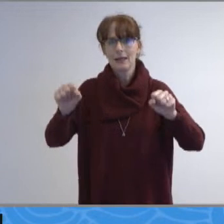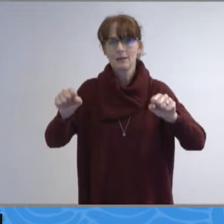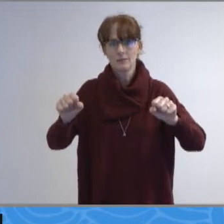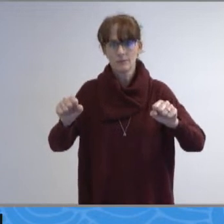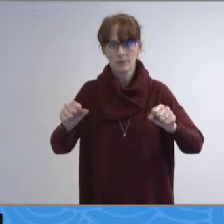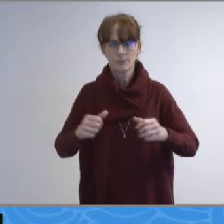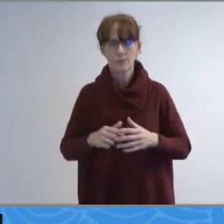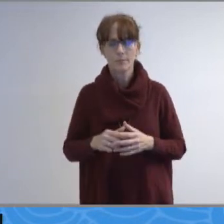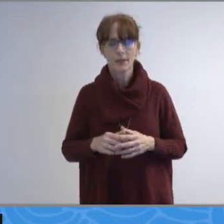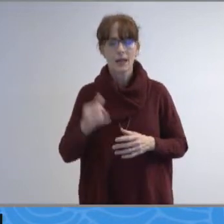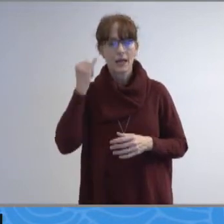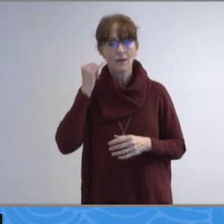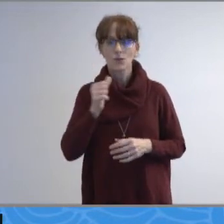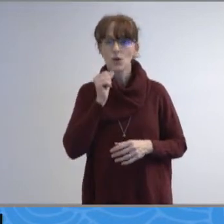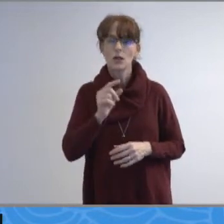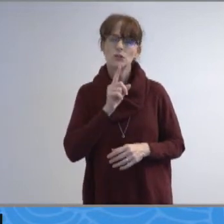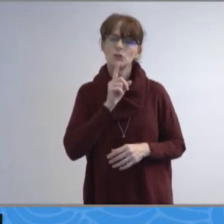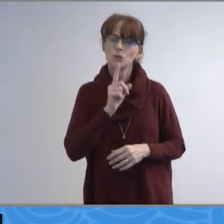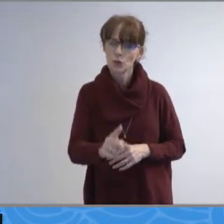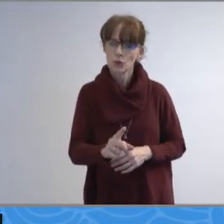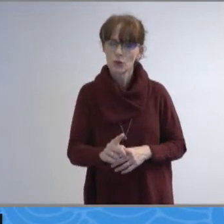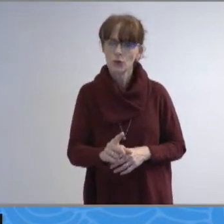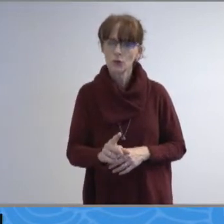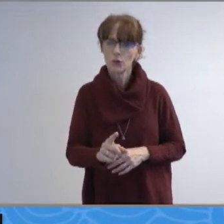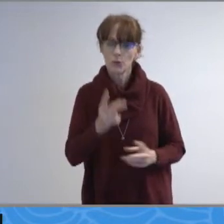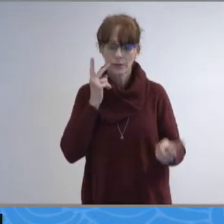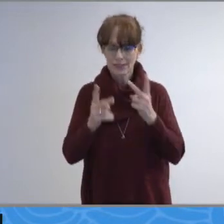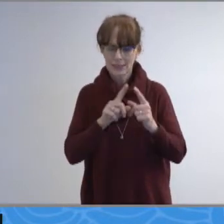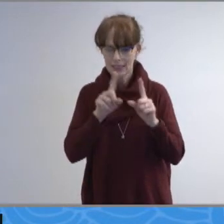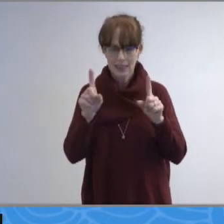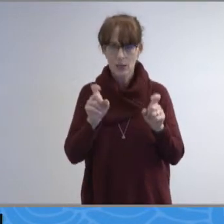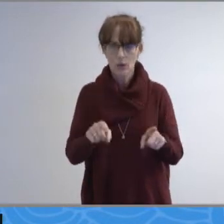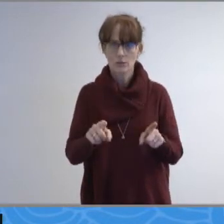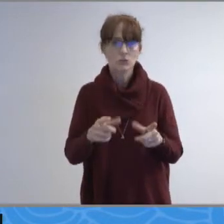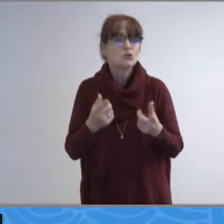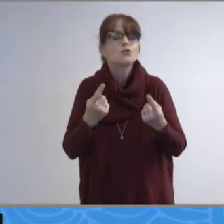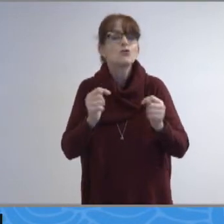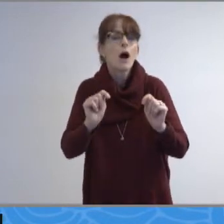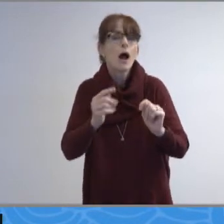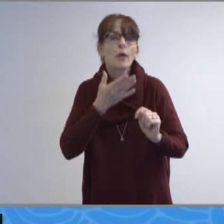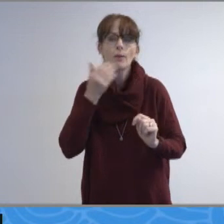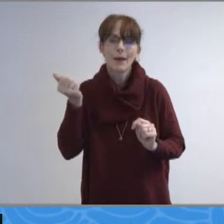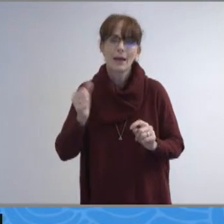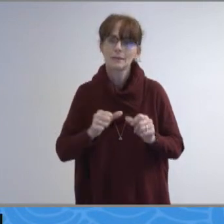and then if they're not sure when they see the question, try their best and keep moving.